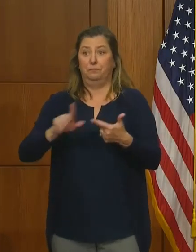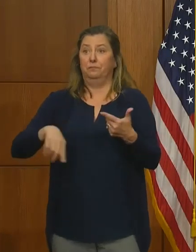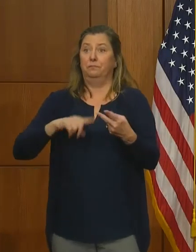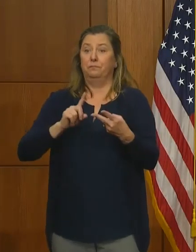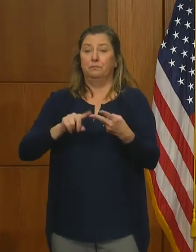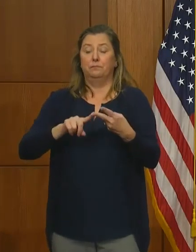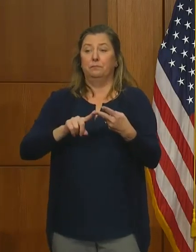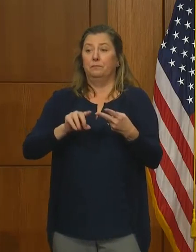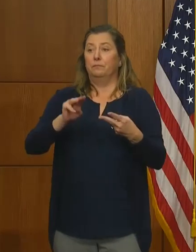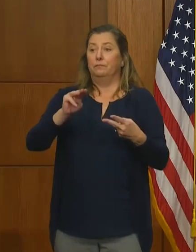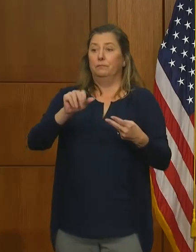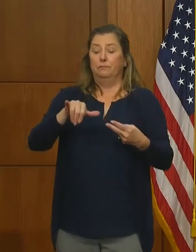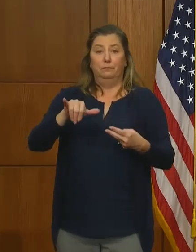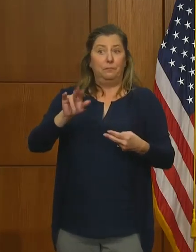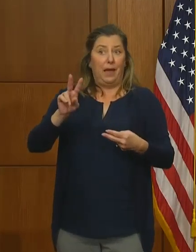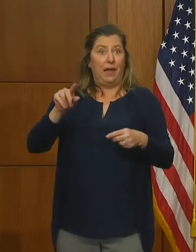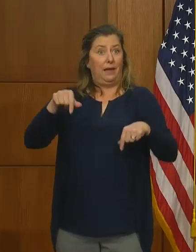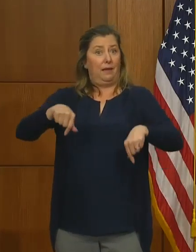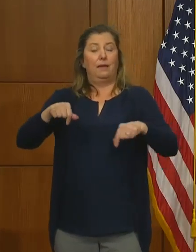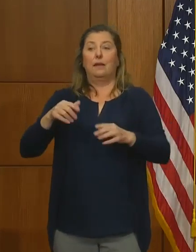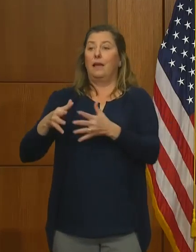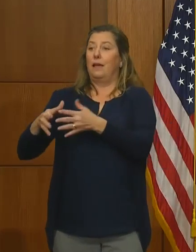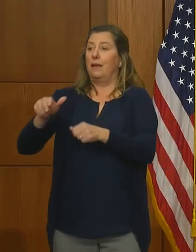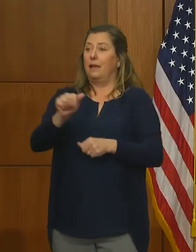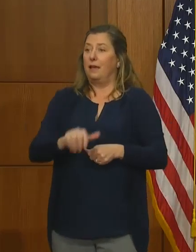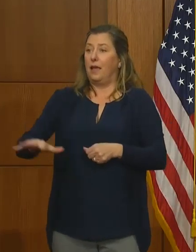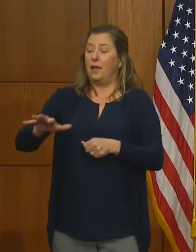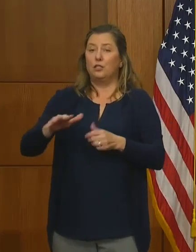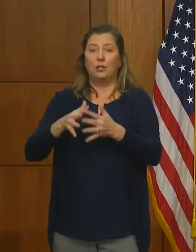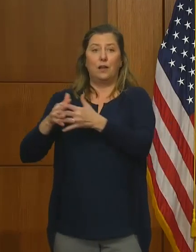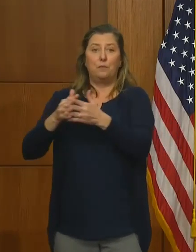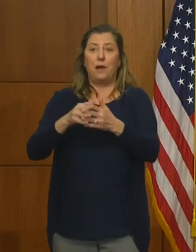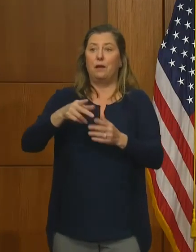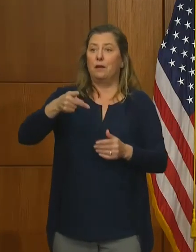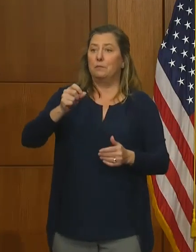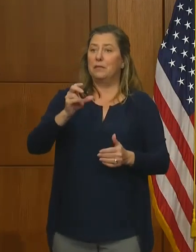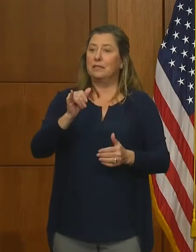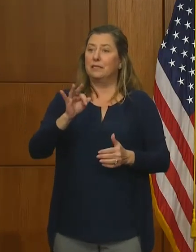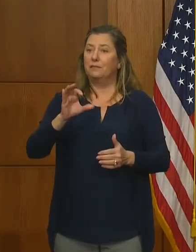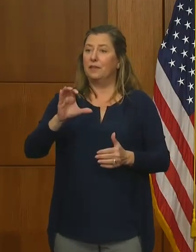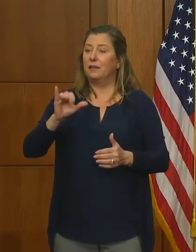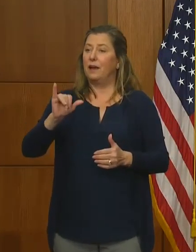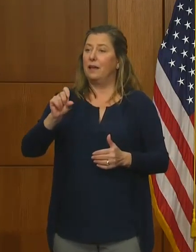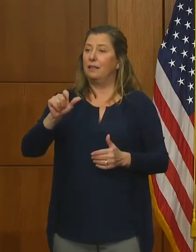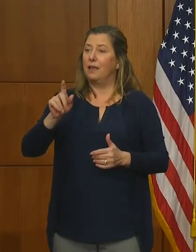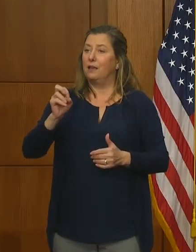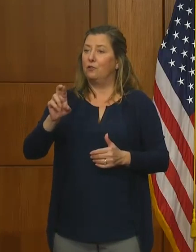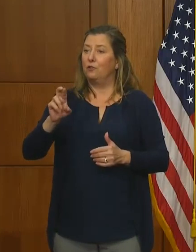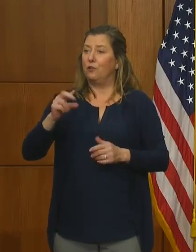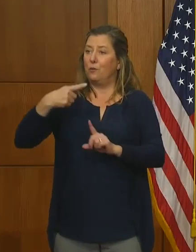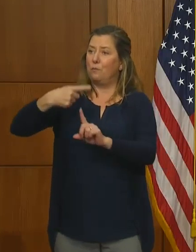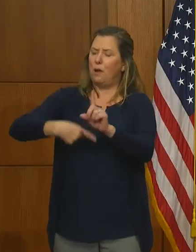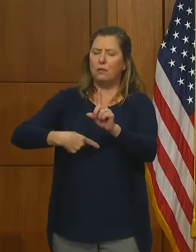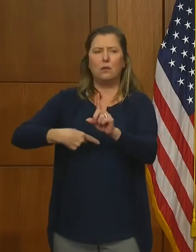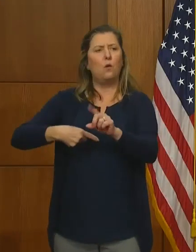LIVING IN OUR COMMONWEALTH. SECOND MAY IS ASIAN AMERICAN